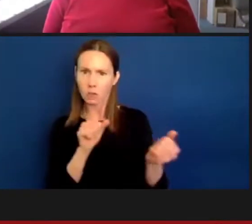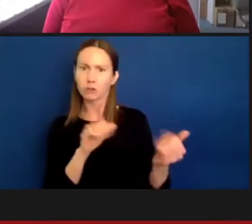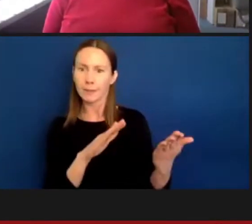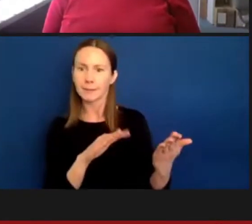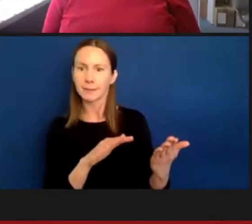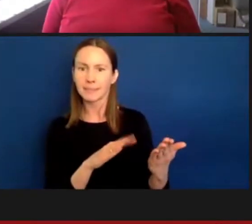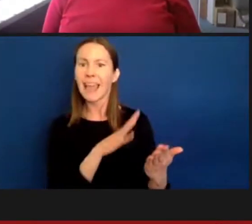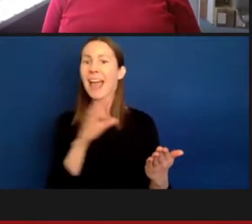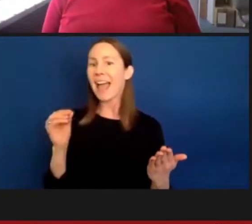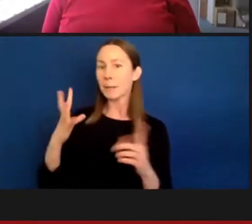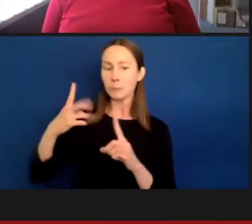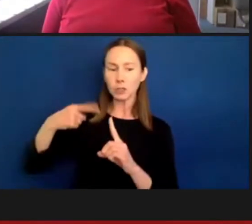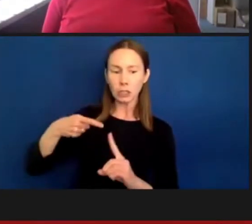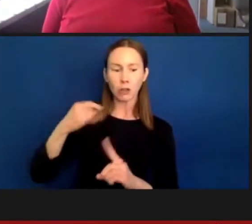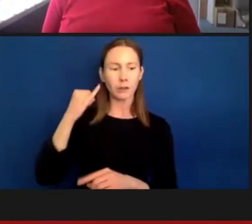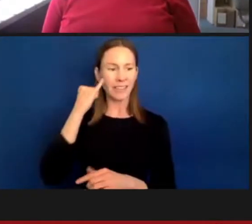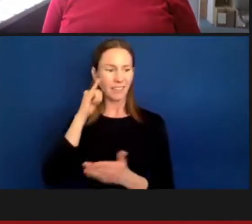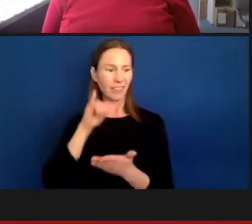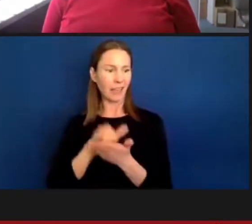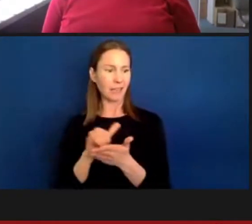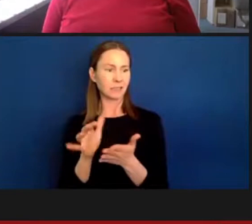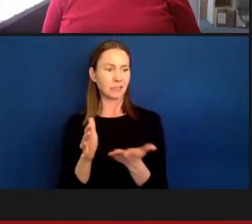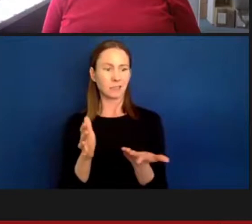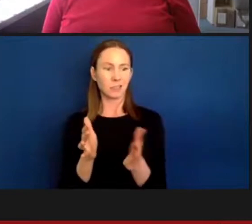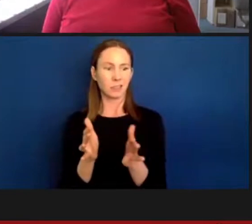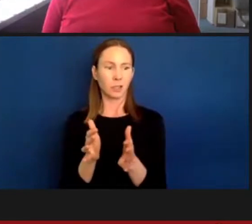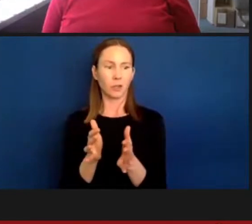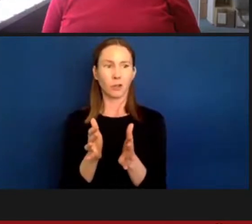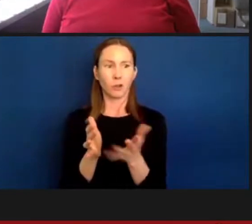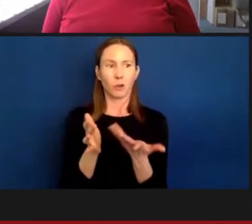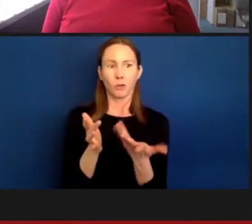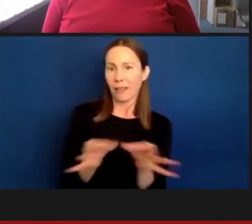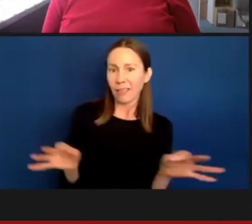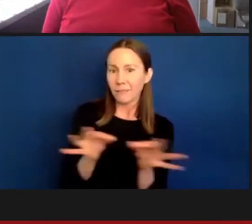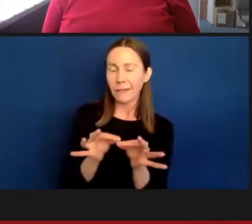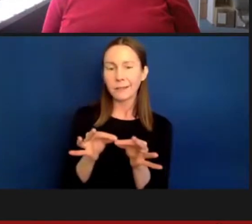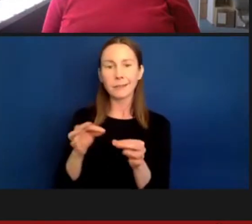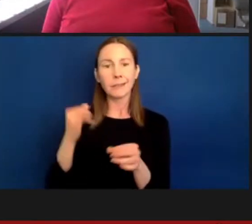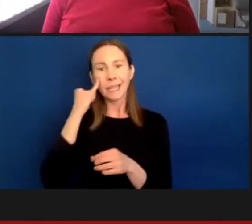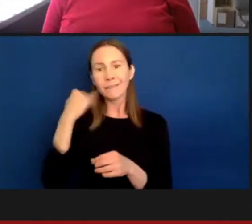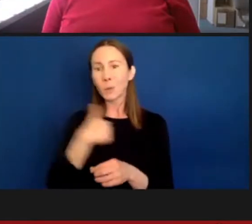And in particular I think that's relevant especially when we're involved in the care